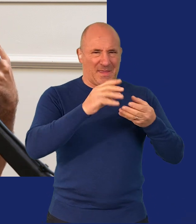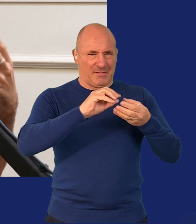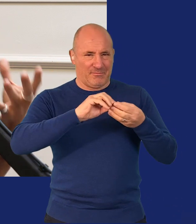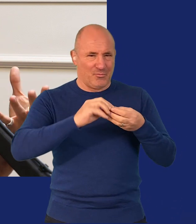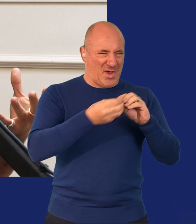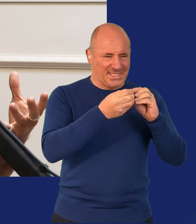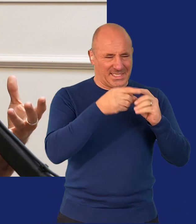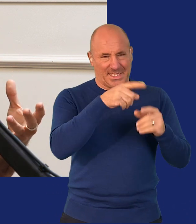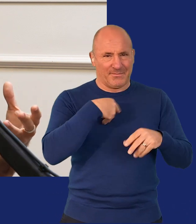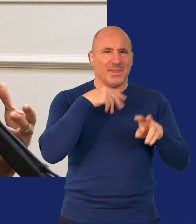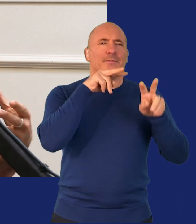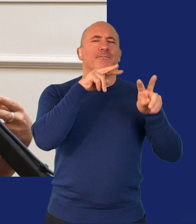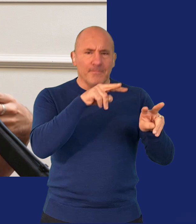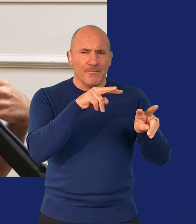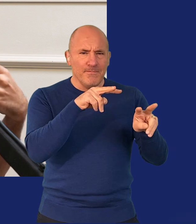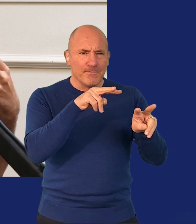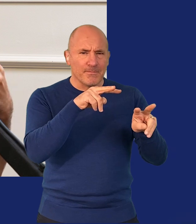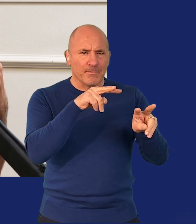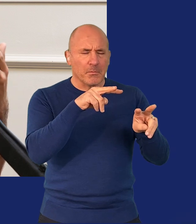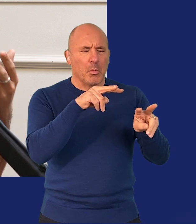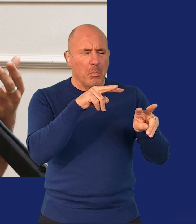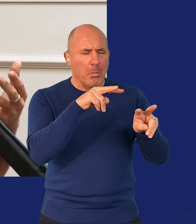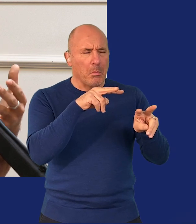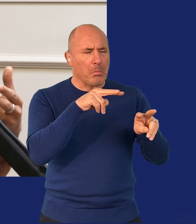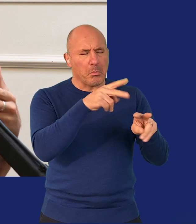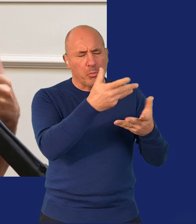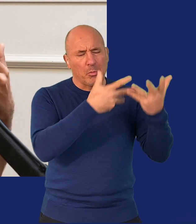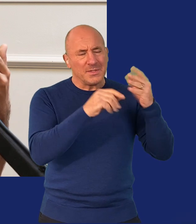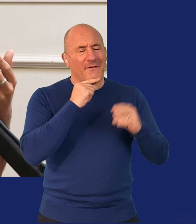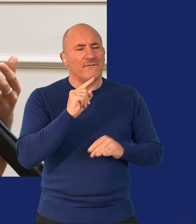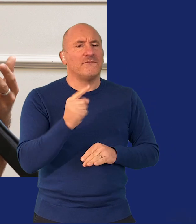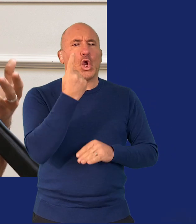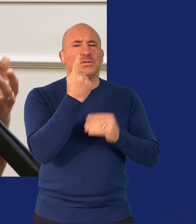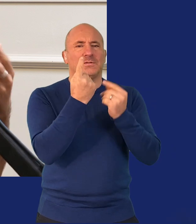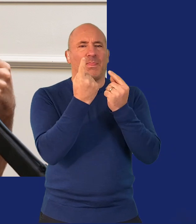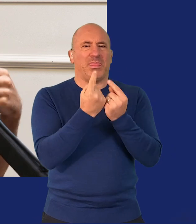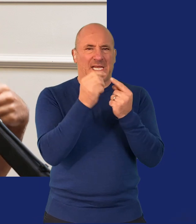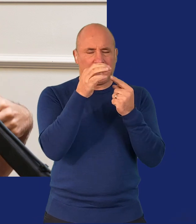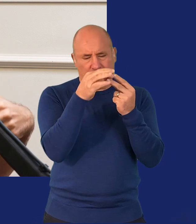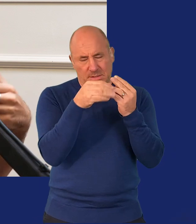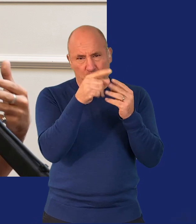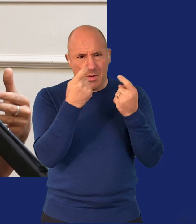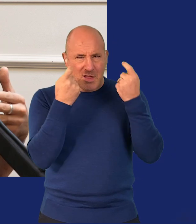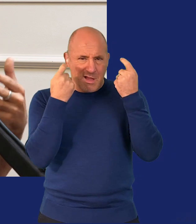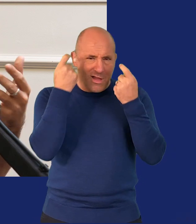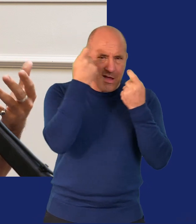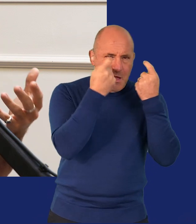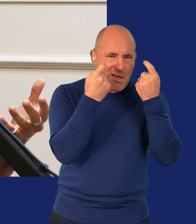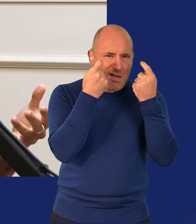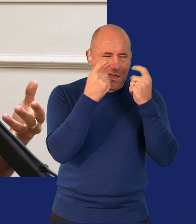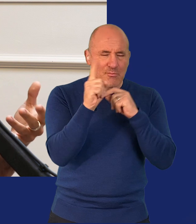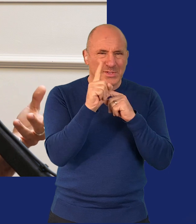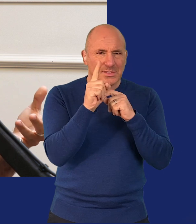the very first things that you might think of is like something that like